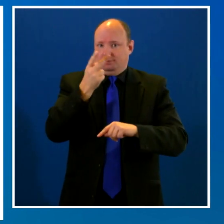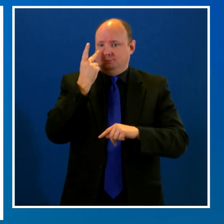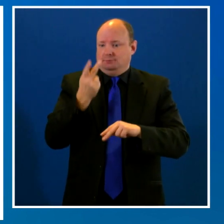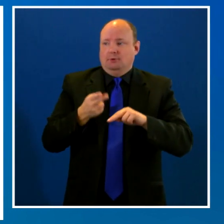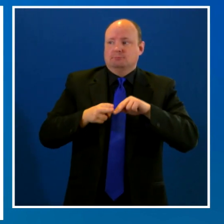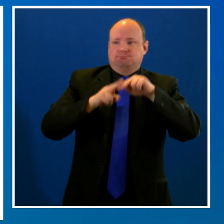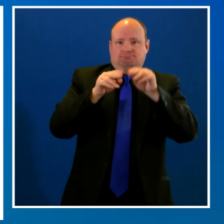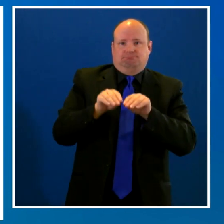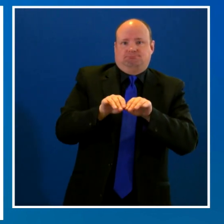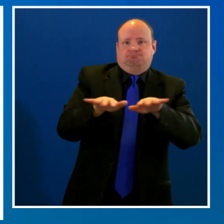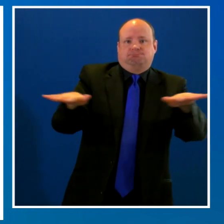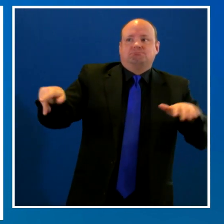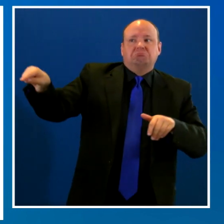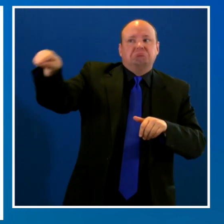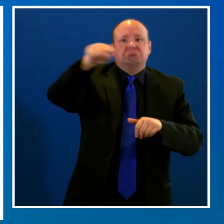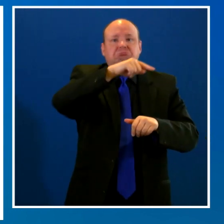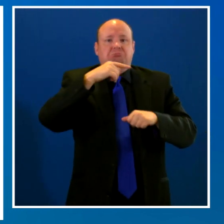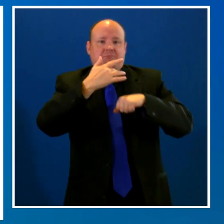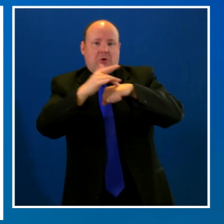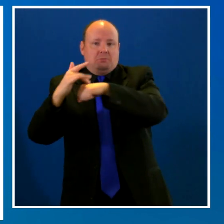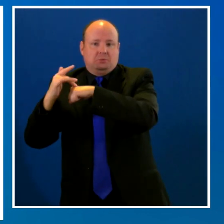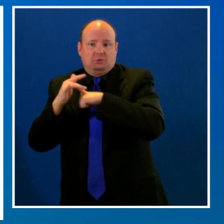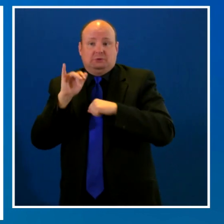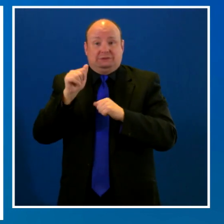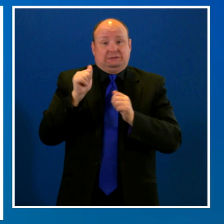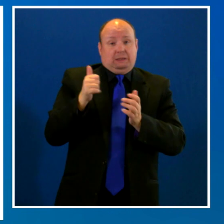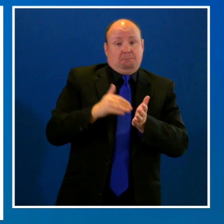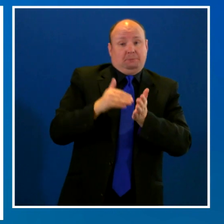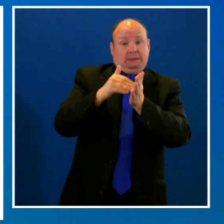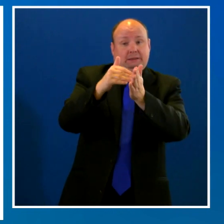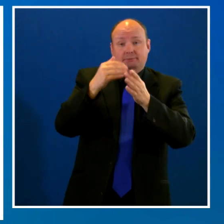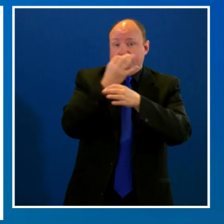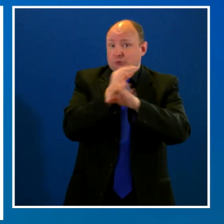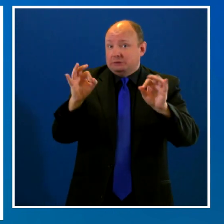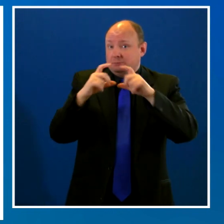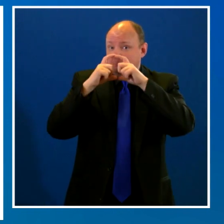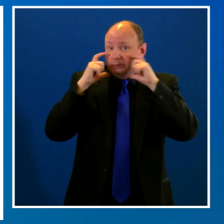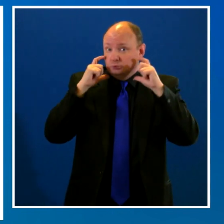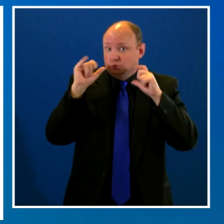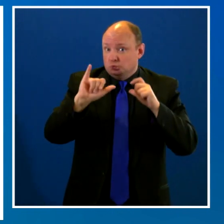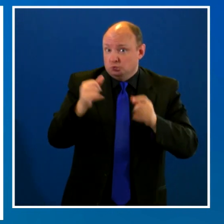million more free masks of different varieties such as the